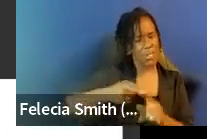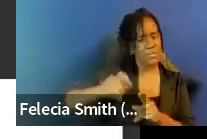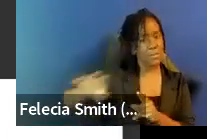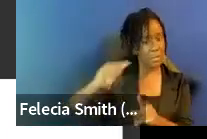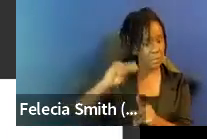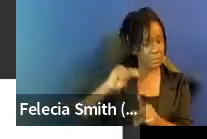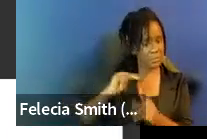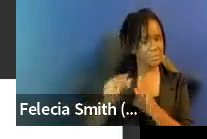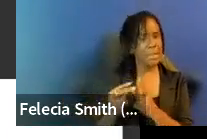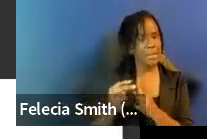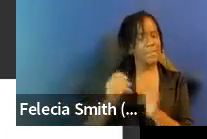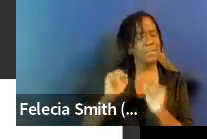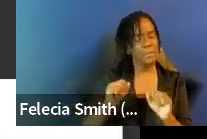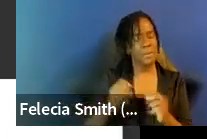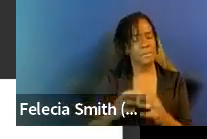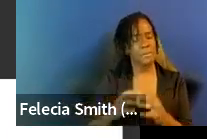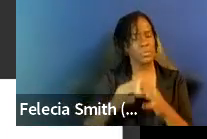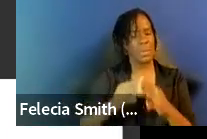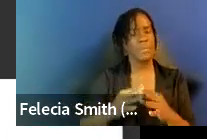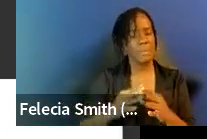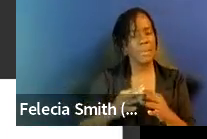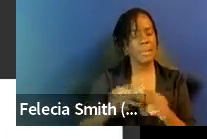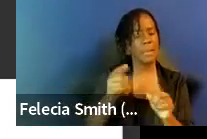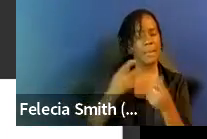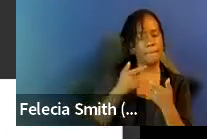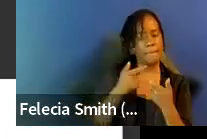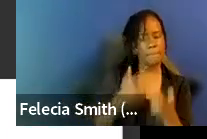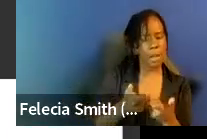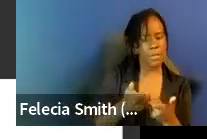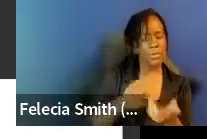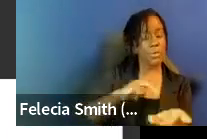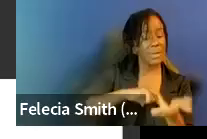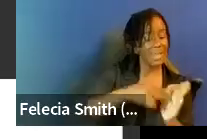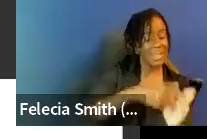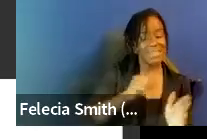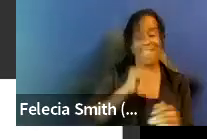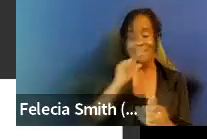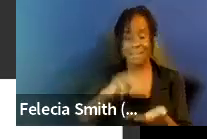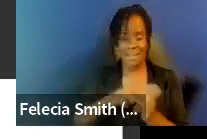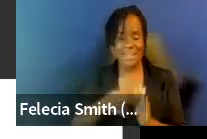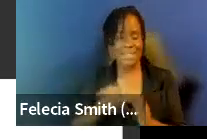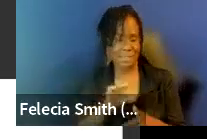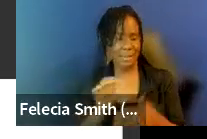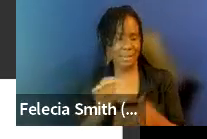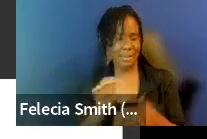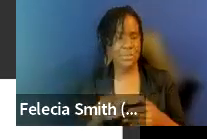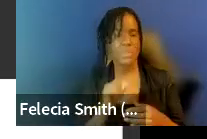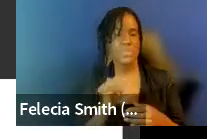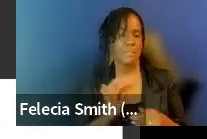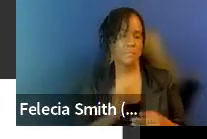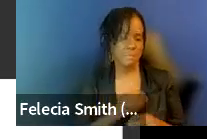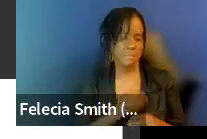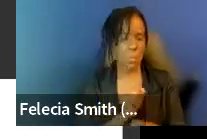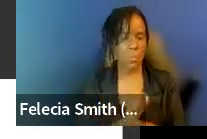community and engaging the community throughout all aspects of the research or development and implementation process. So from understanding needs and